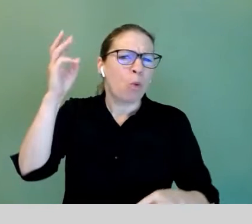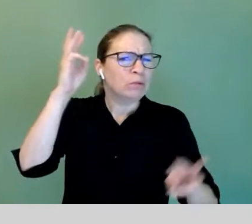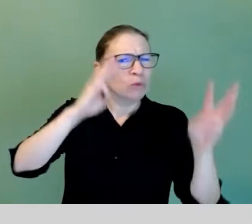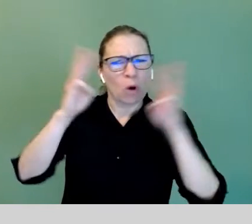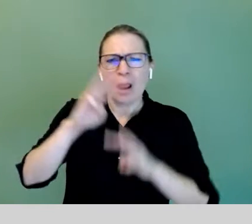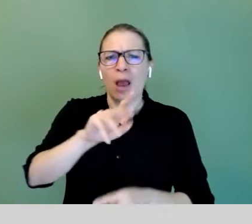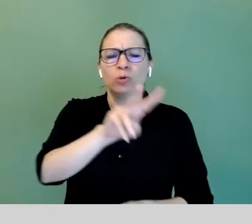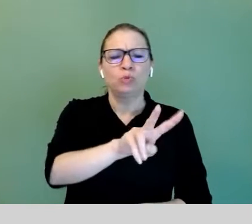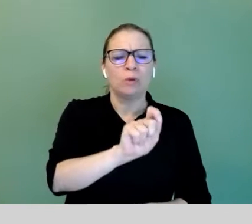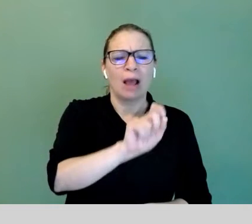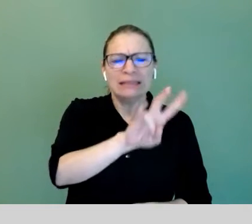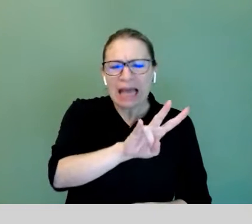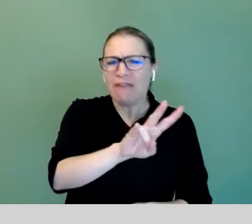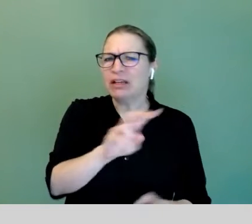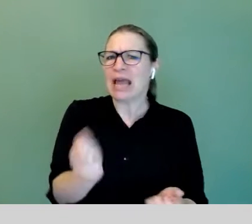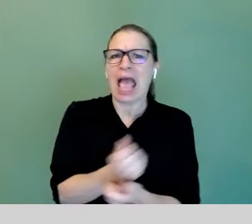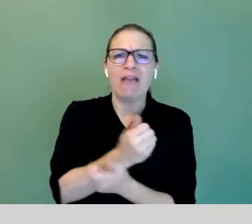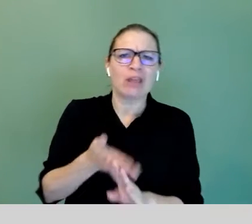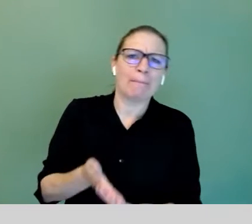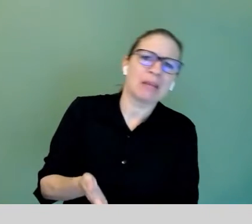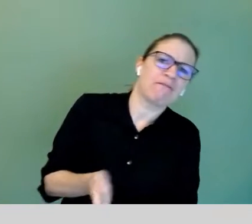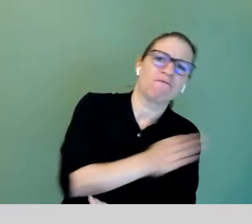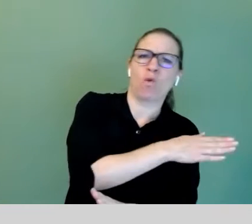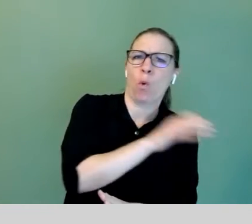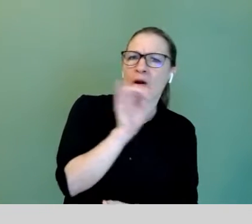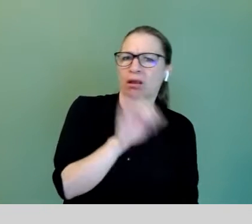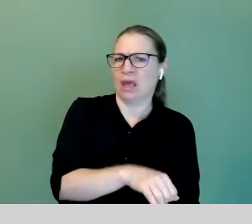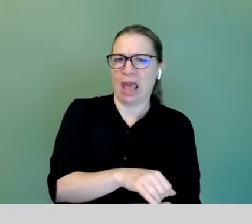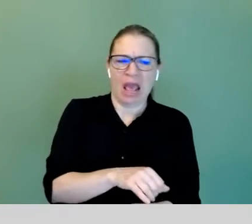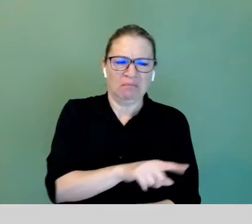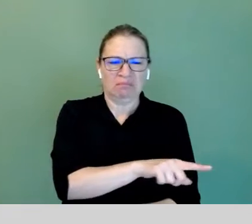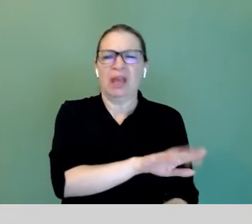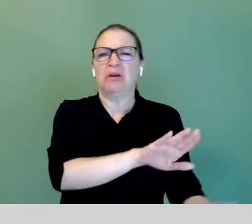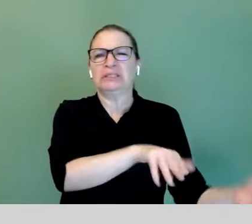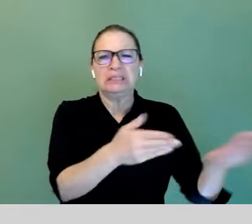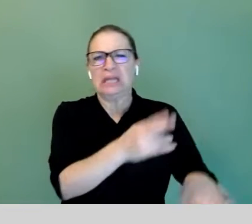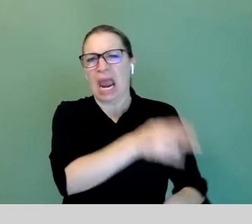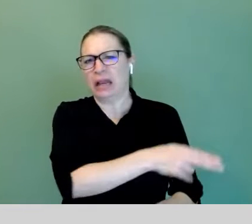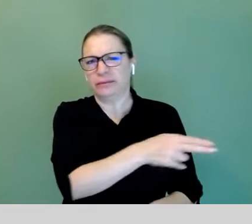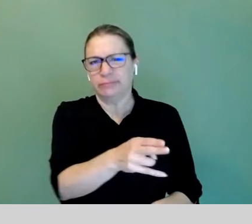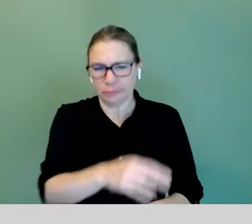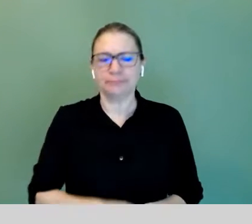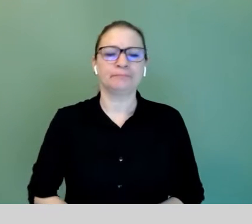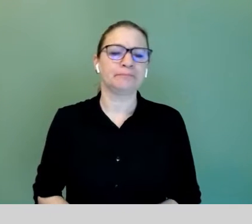Forget about 2.7 and all Python versions prior to 3.6, they are dead.